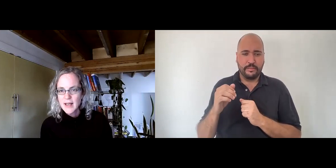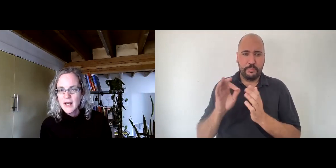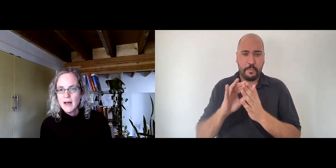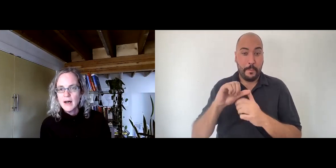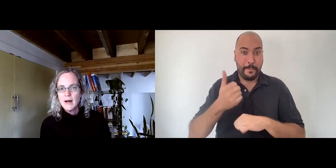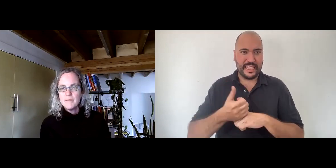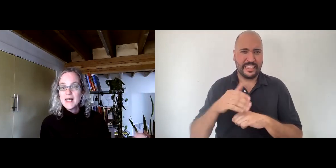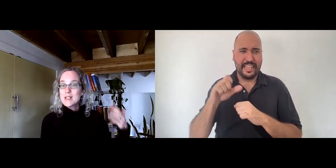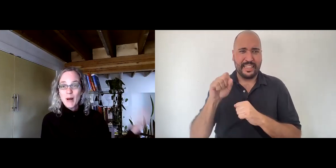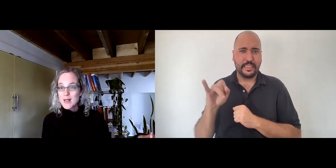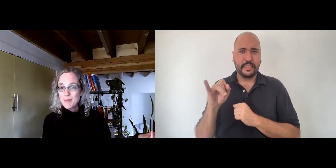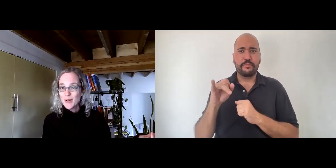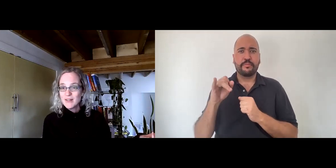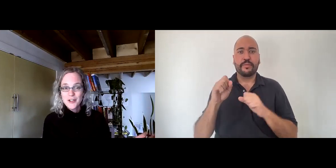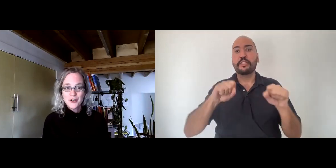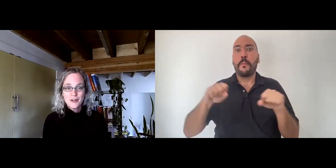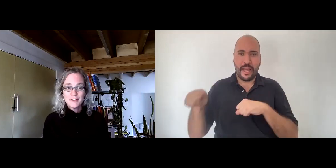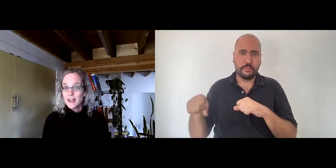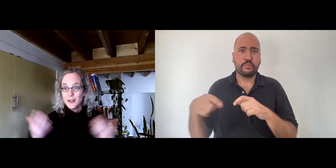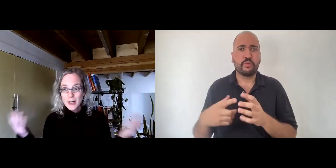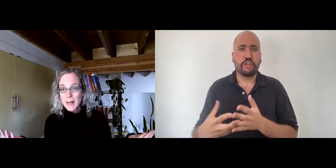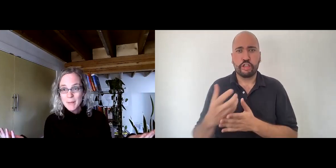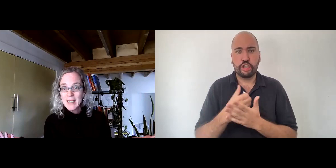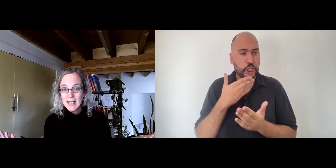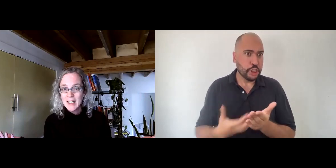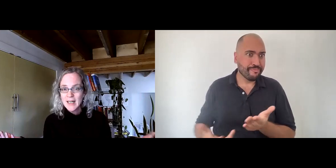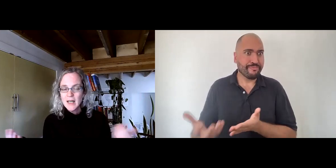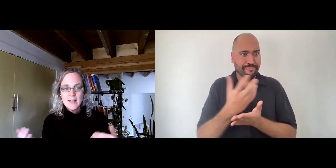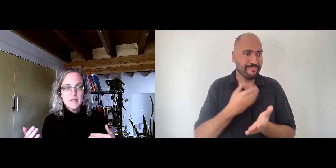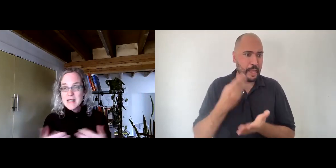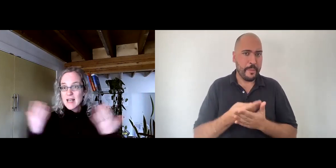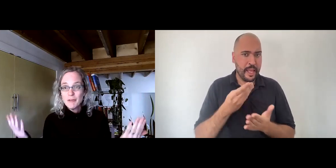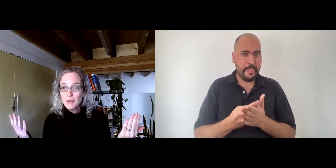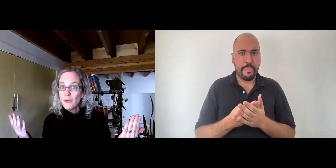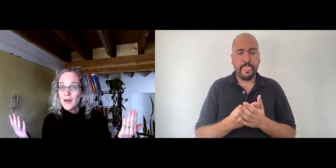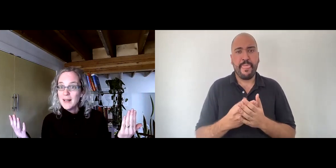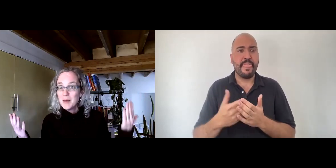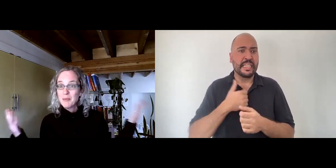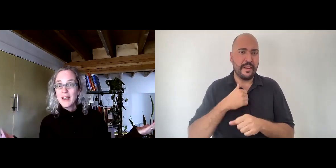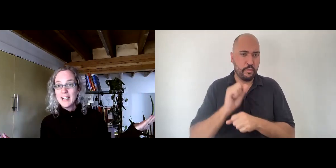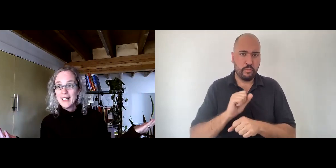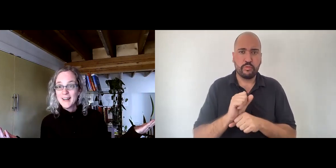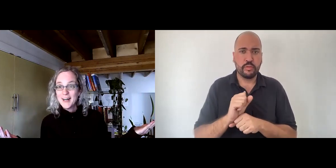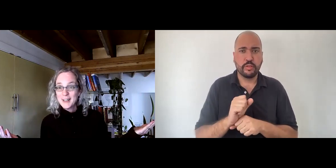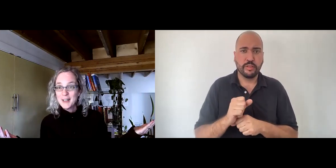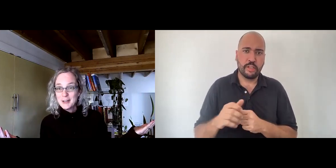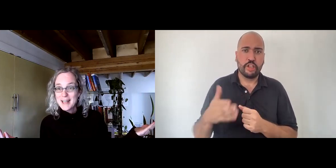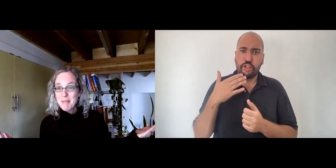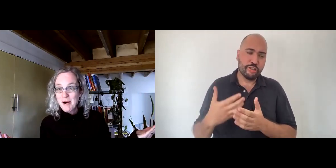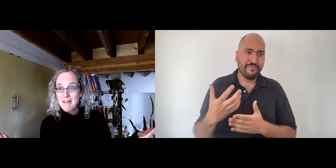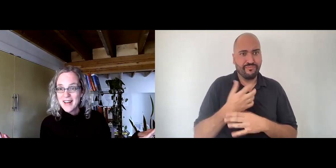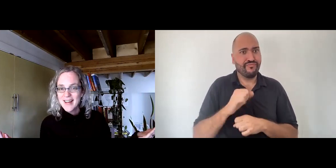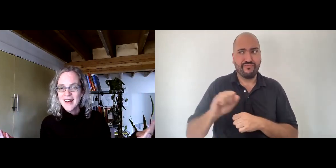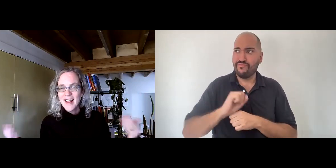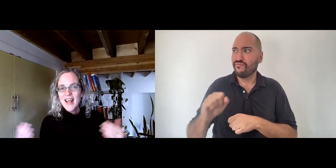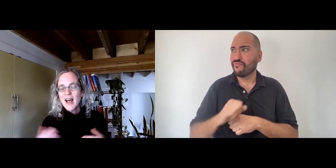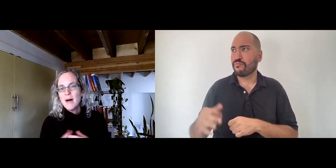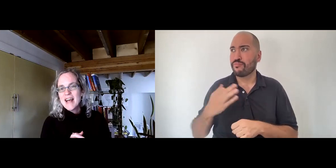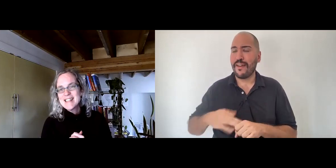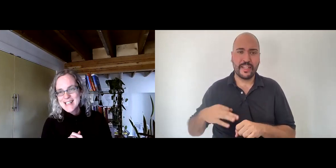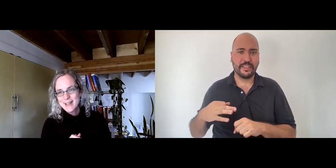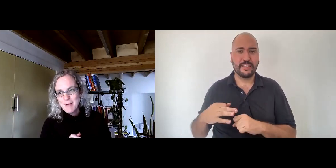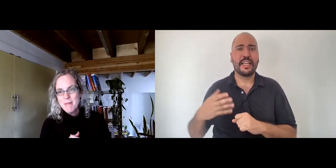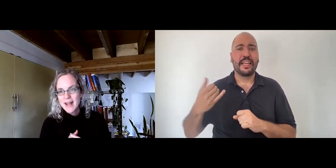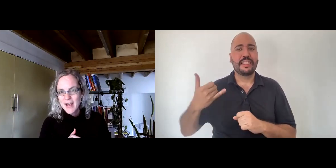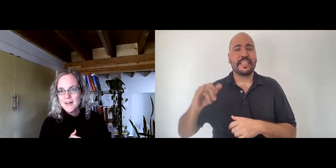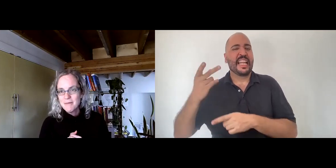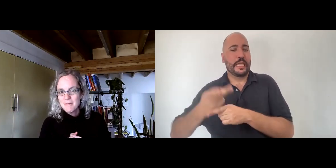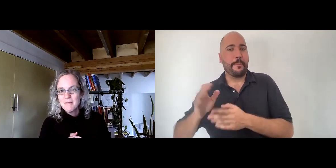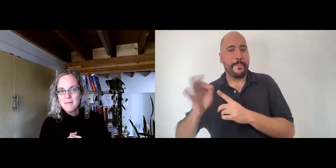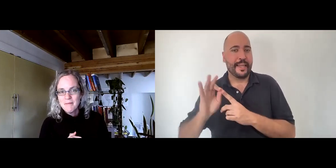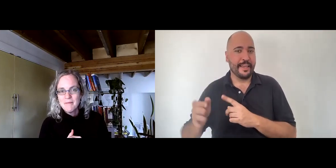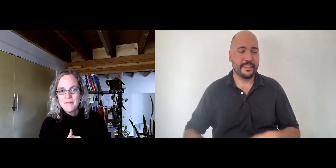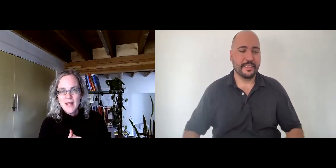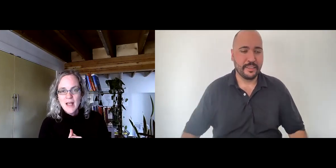It's possible to earn a good amount of money to be self-employed and be bringing in a good net profit and still keep Medicaid.